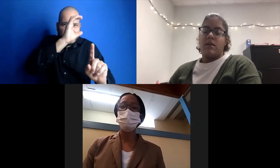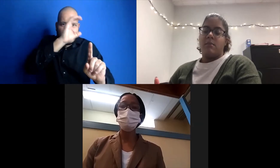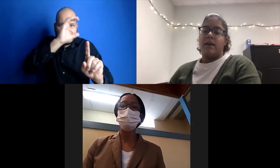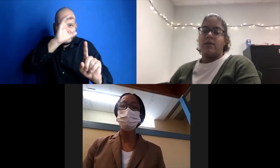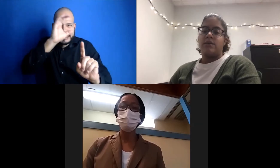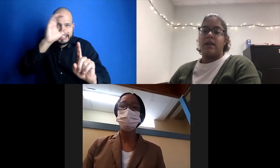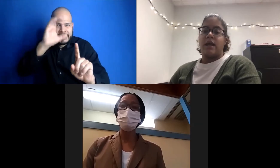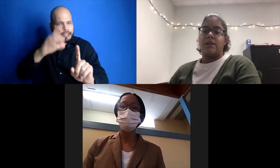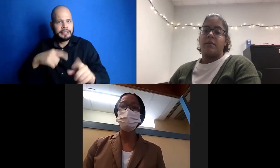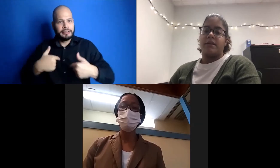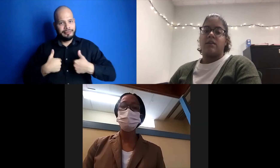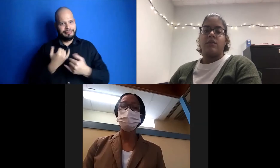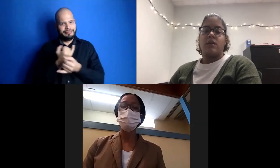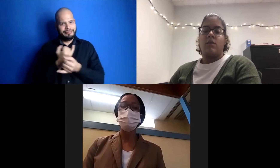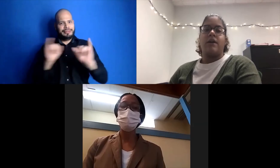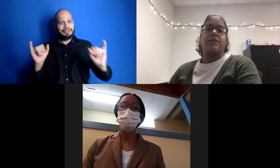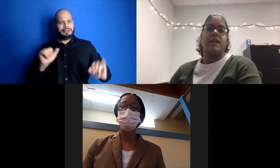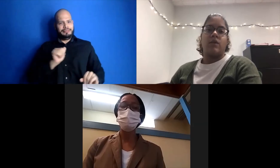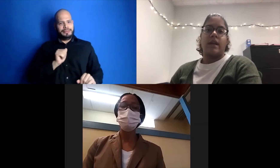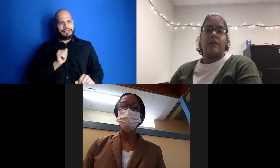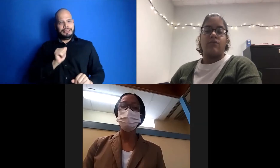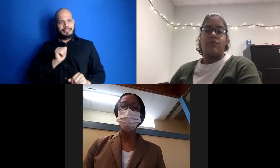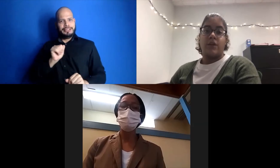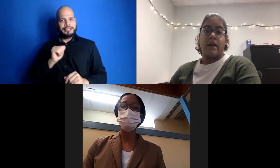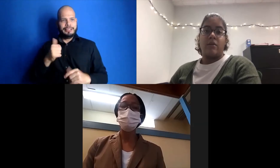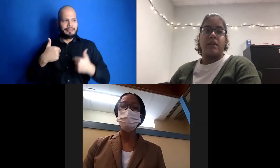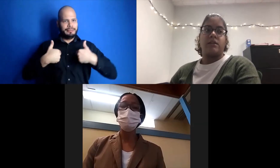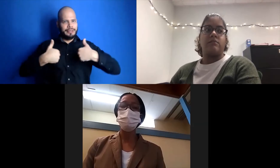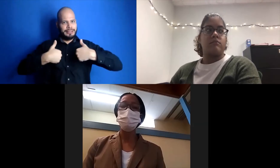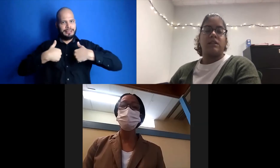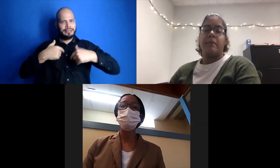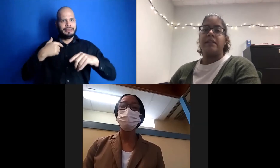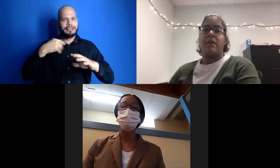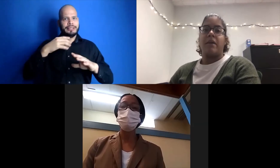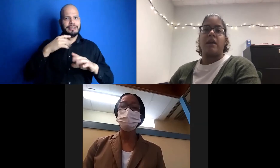but I was I told myself you know what I'll stay in Rhode Island for now because this pandemic and